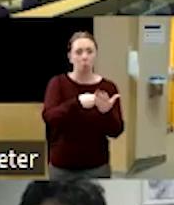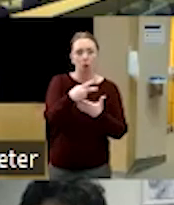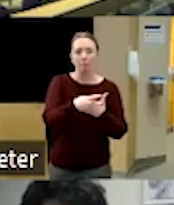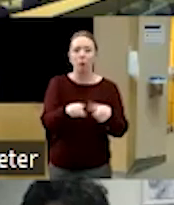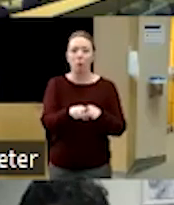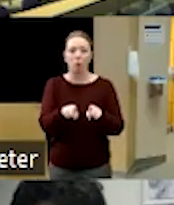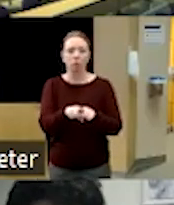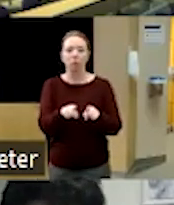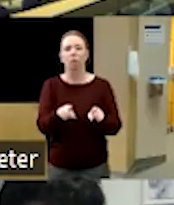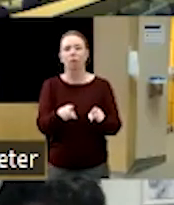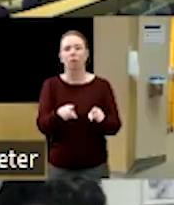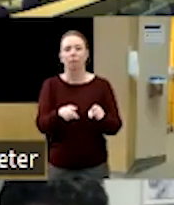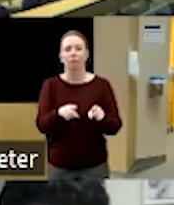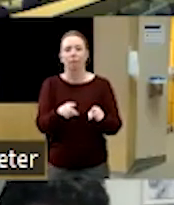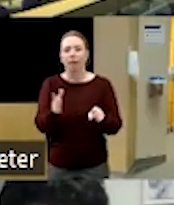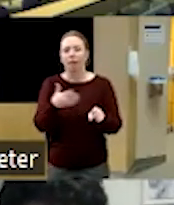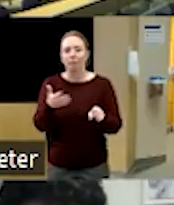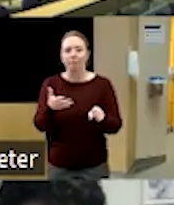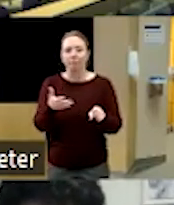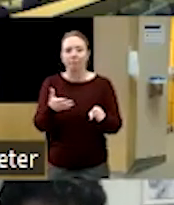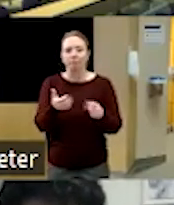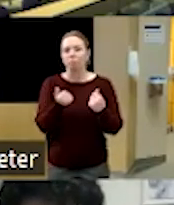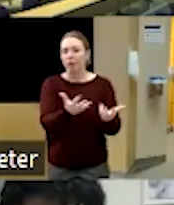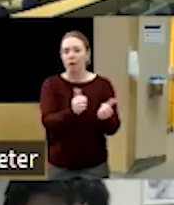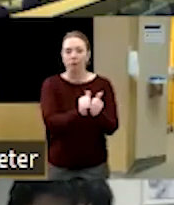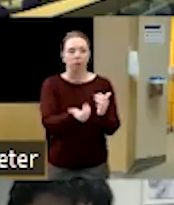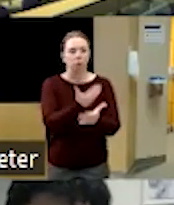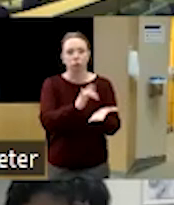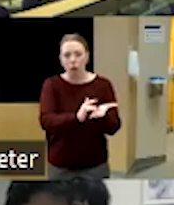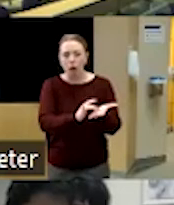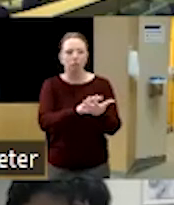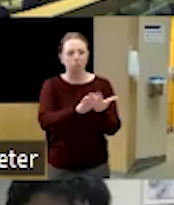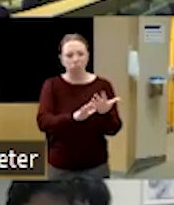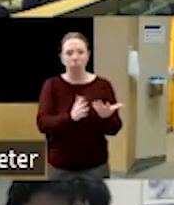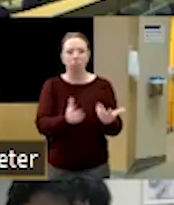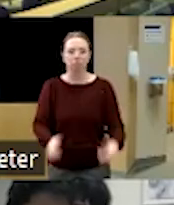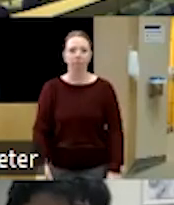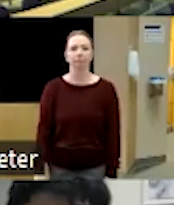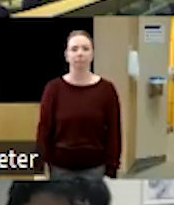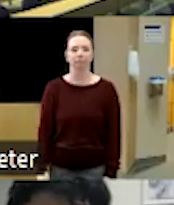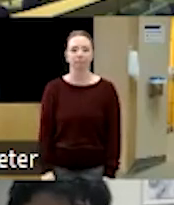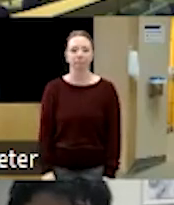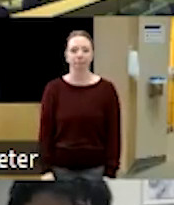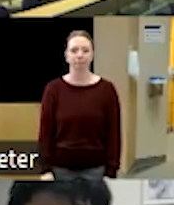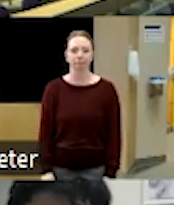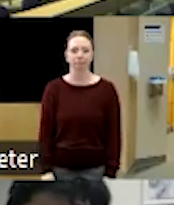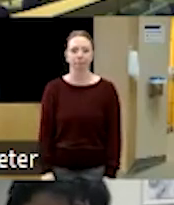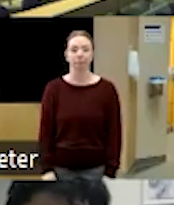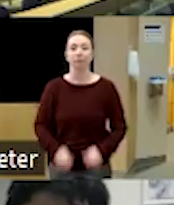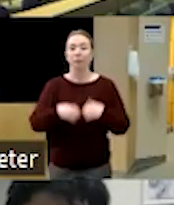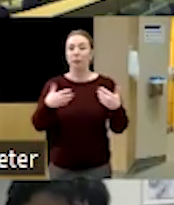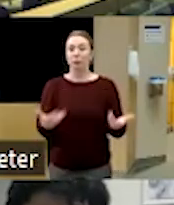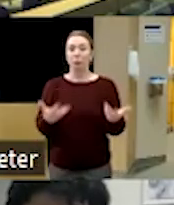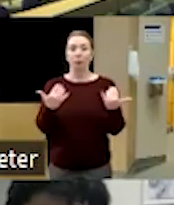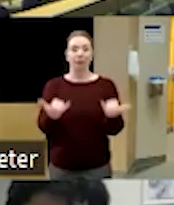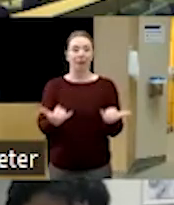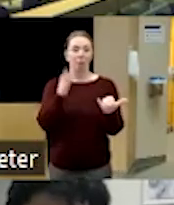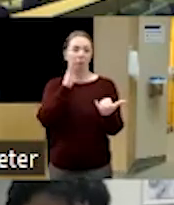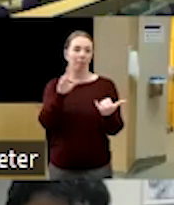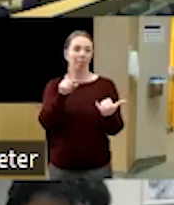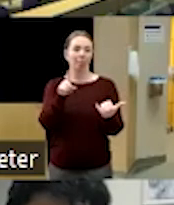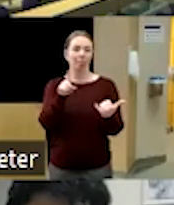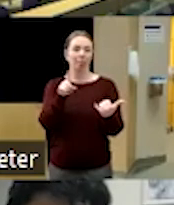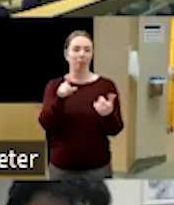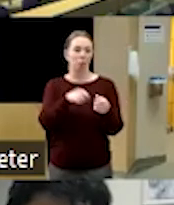um by um giving new drugs and certain other drugs and with this I would like to come to the end and